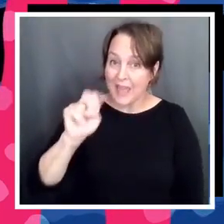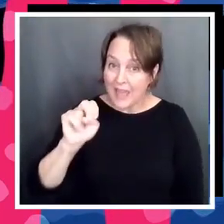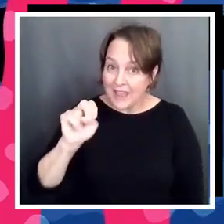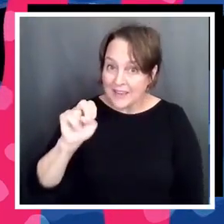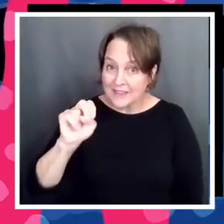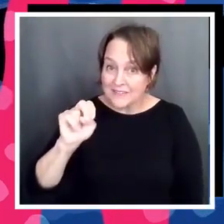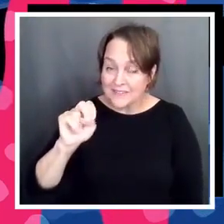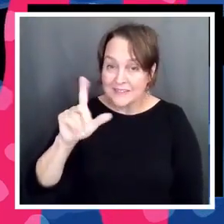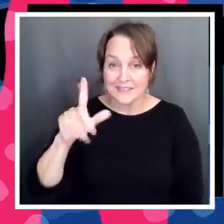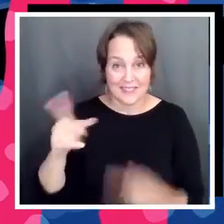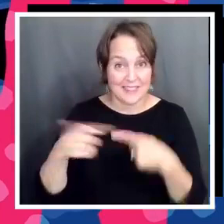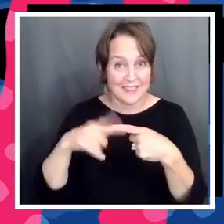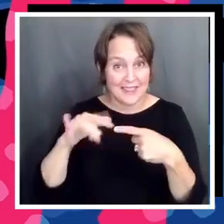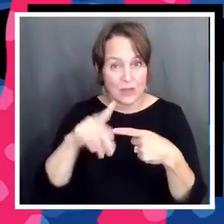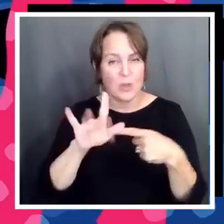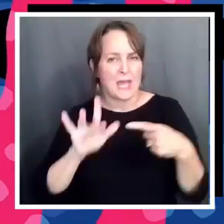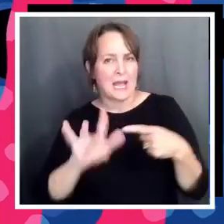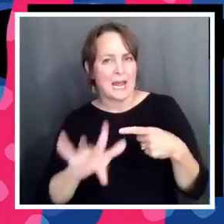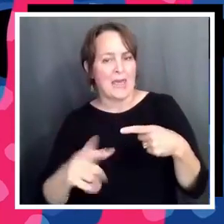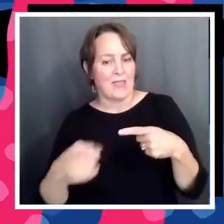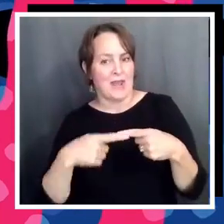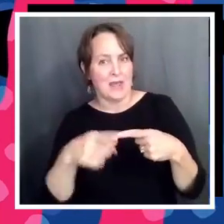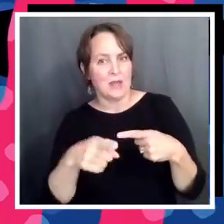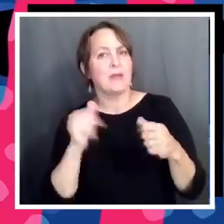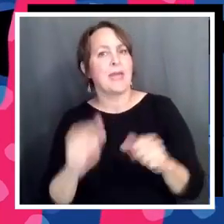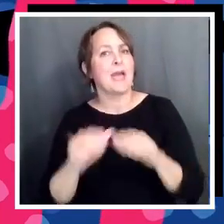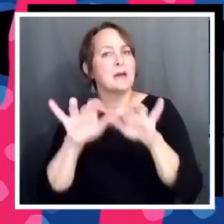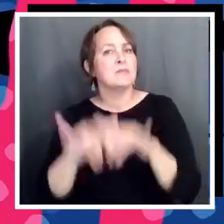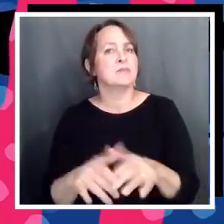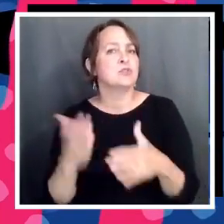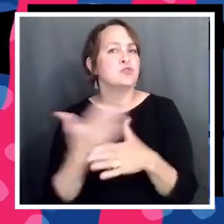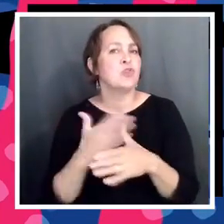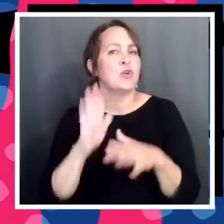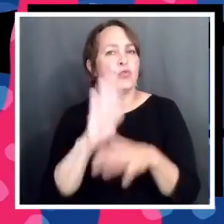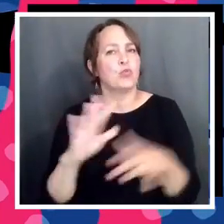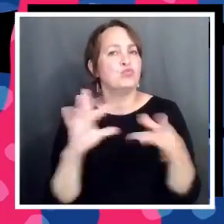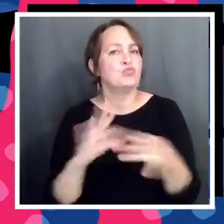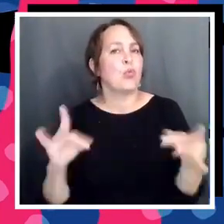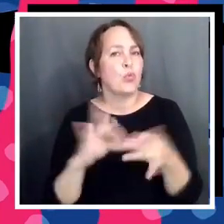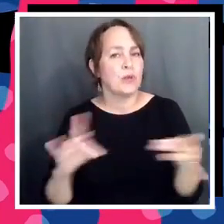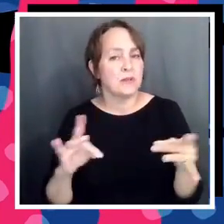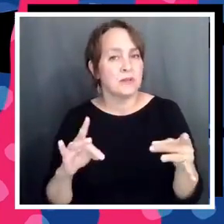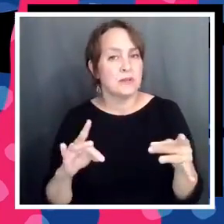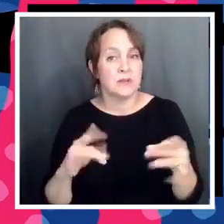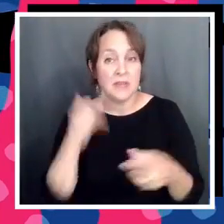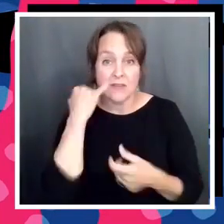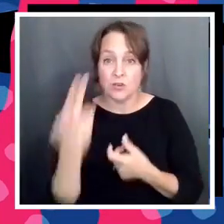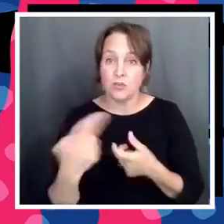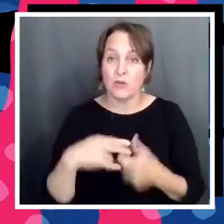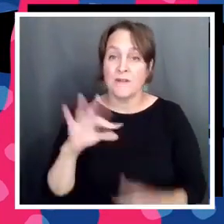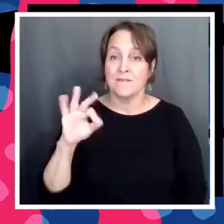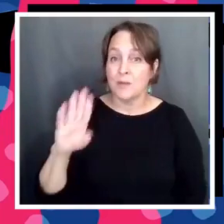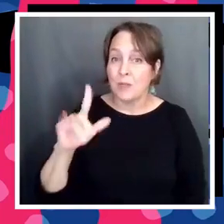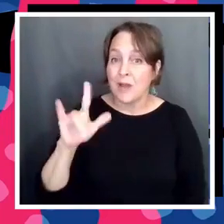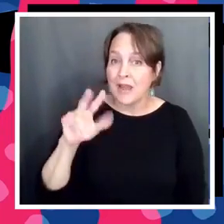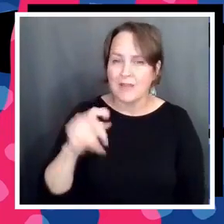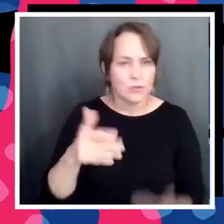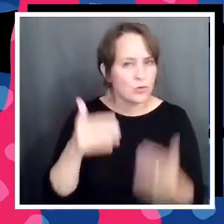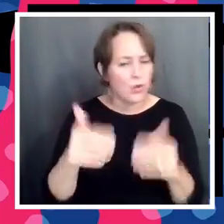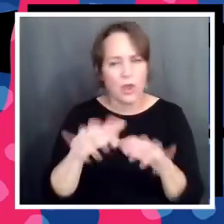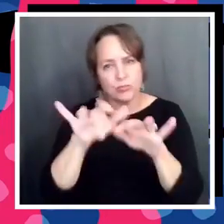YOURTORY AS WELL.